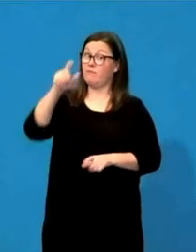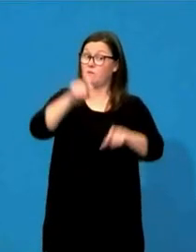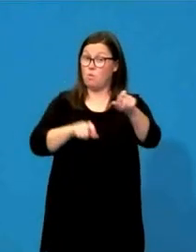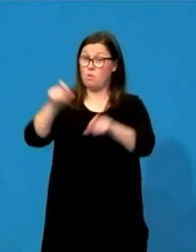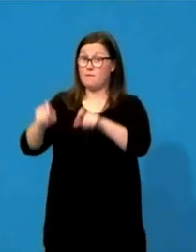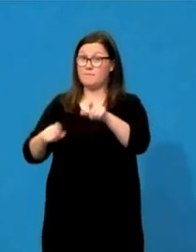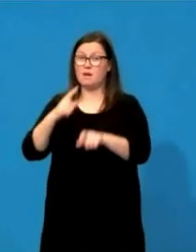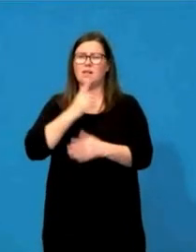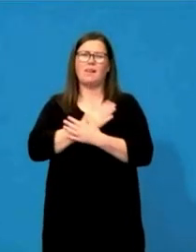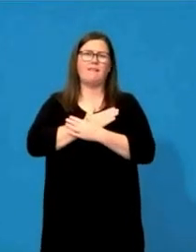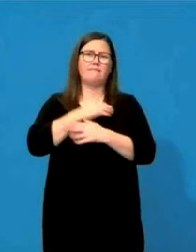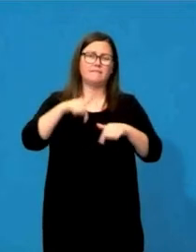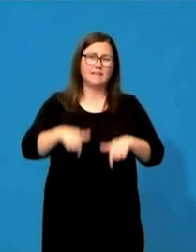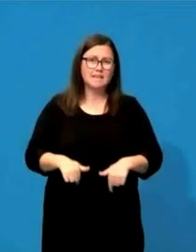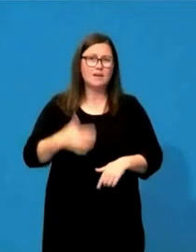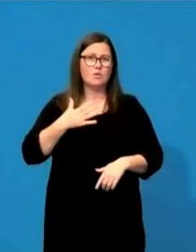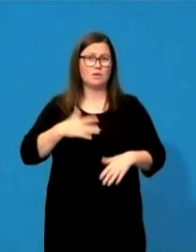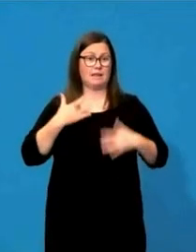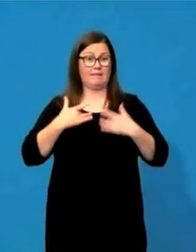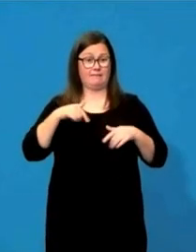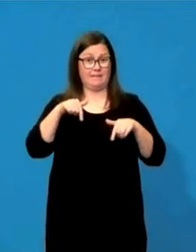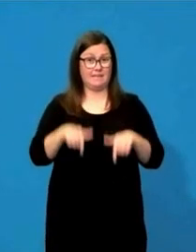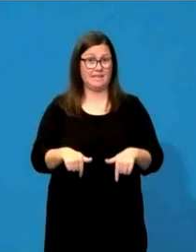So there are lots of great things, and there is so many protective factors.